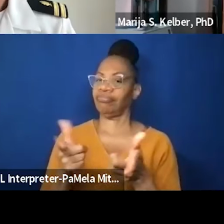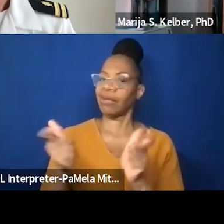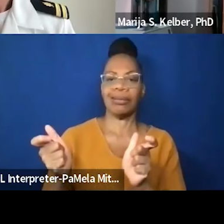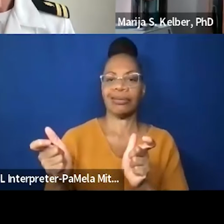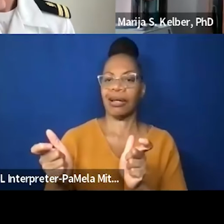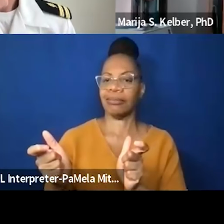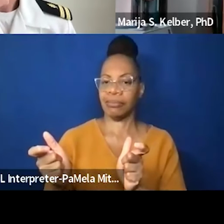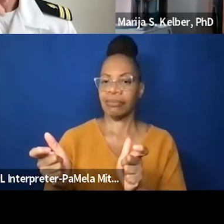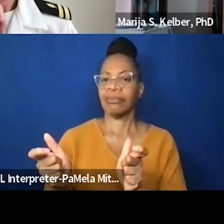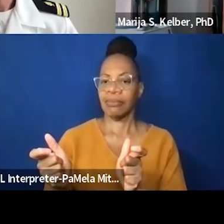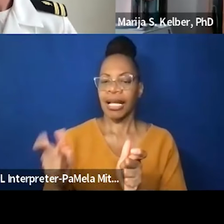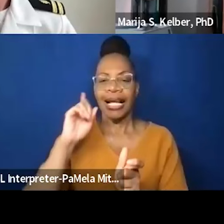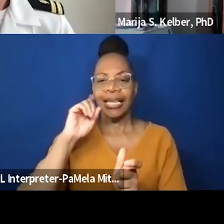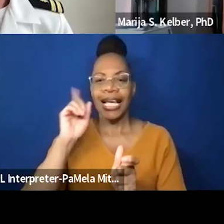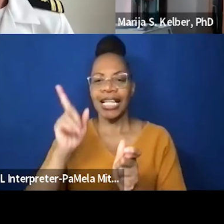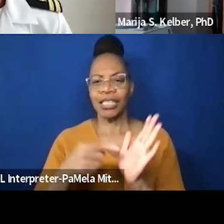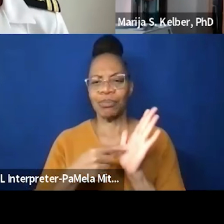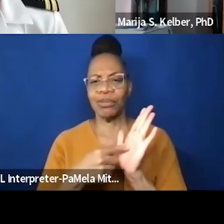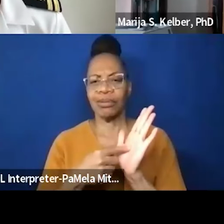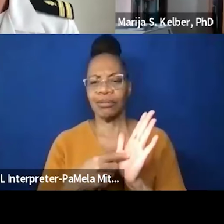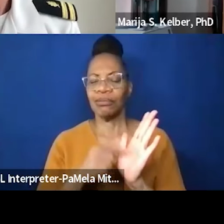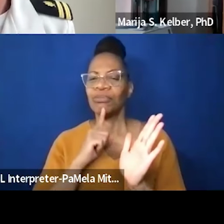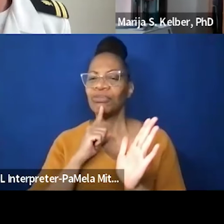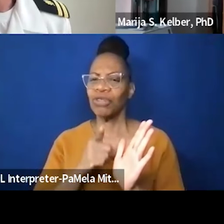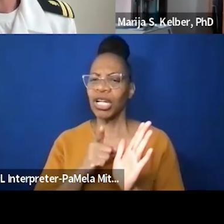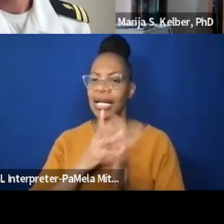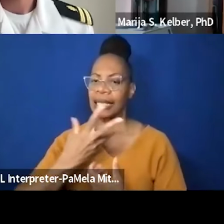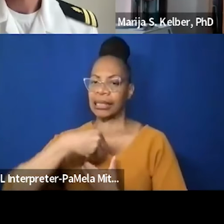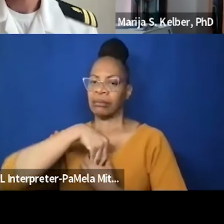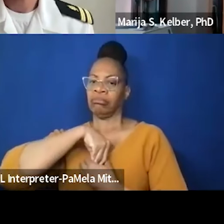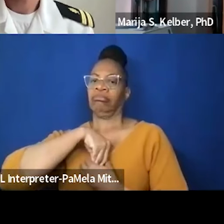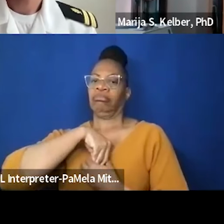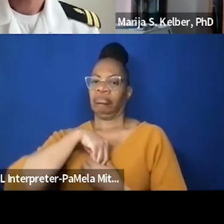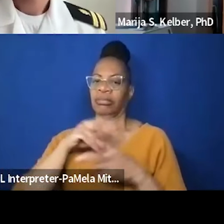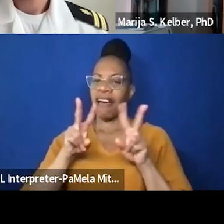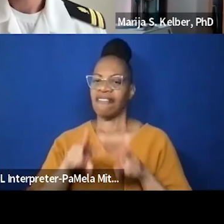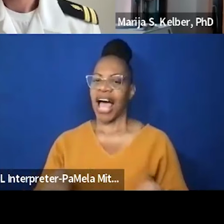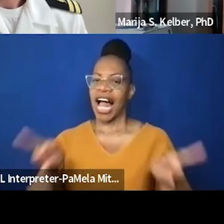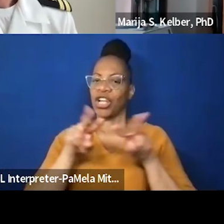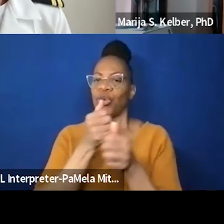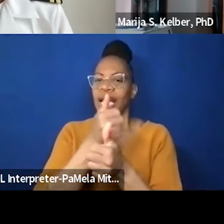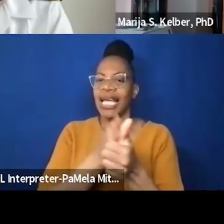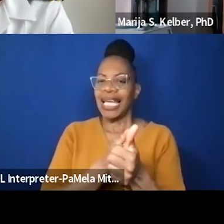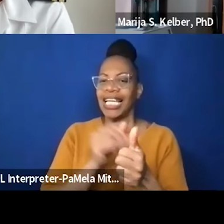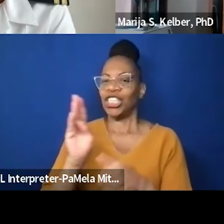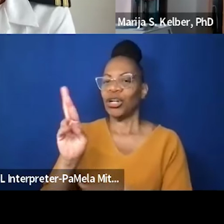or has been demonstrated to be sort of these internalized values. Each branch has their own values